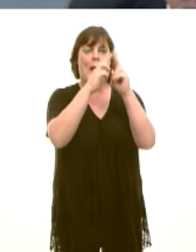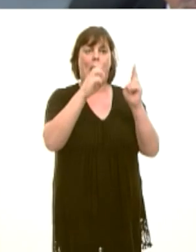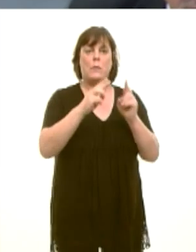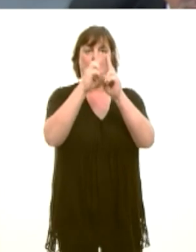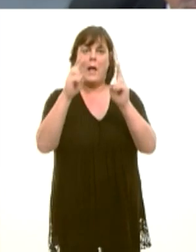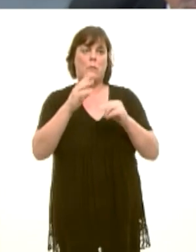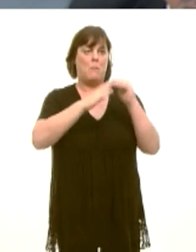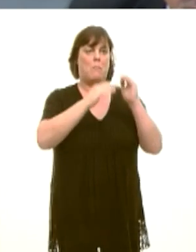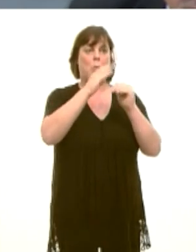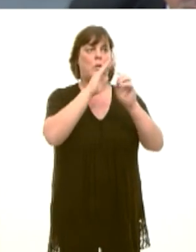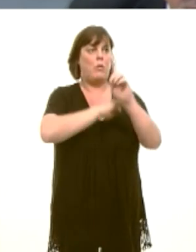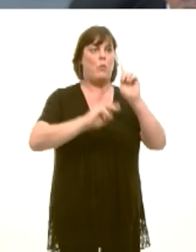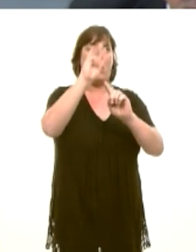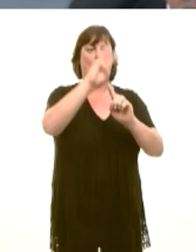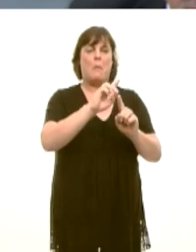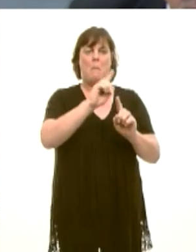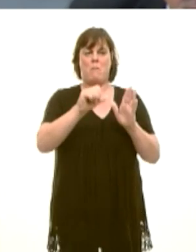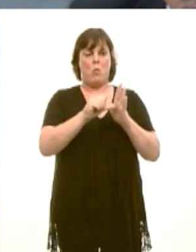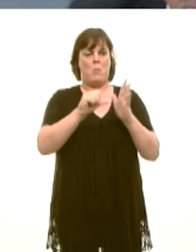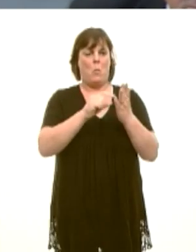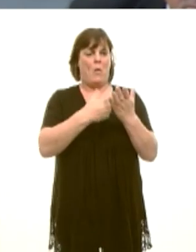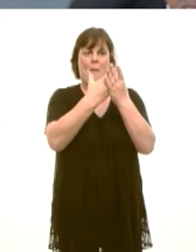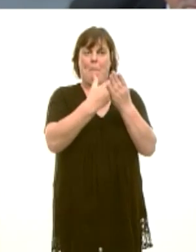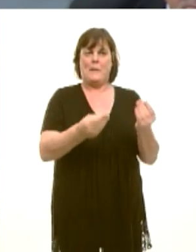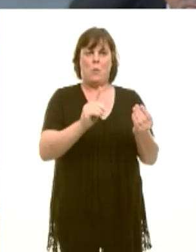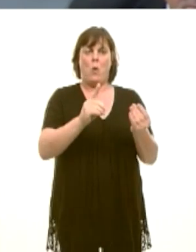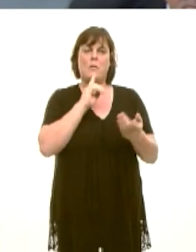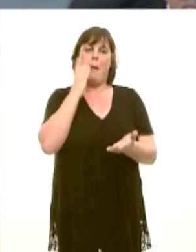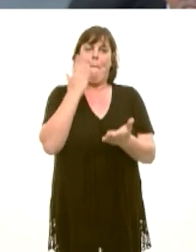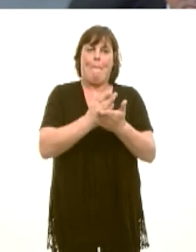from that statement is any mention of a concrete figure on the number of new homes that we